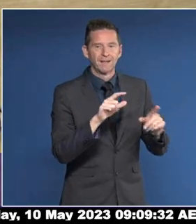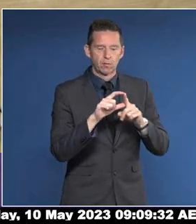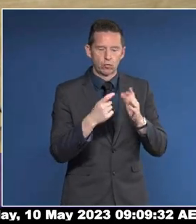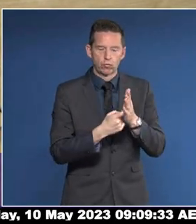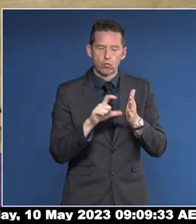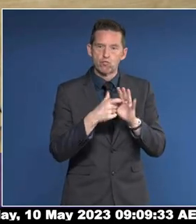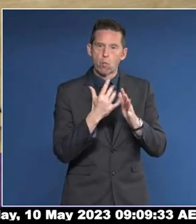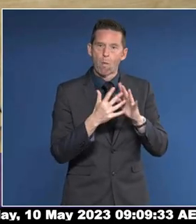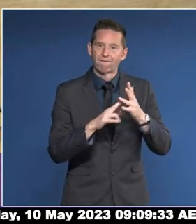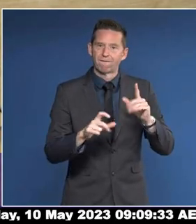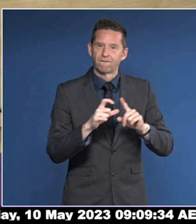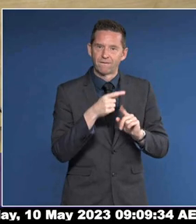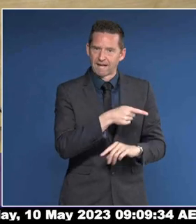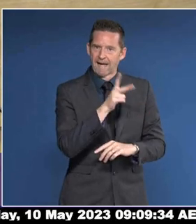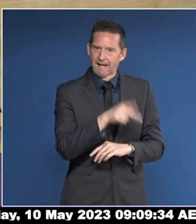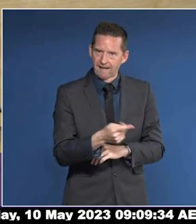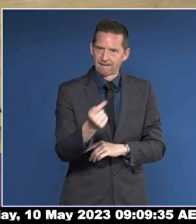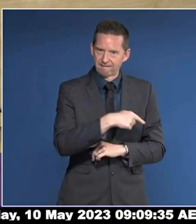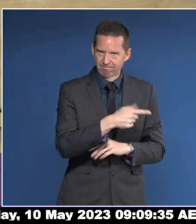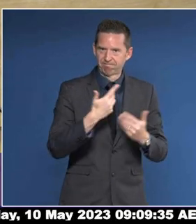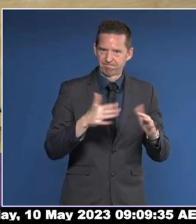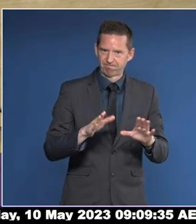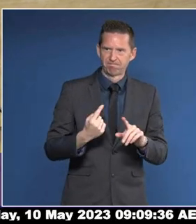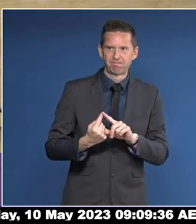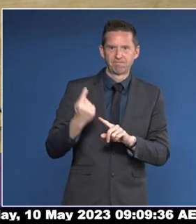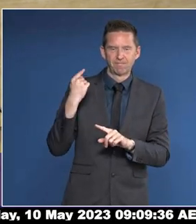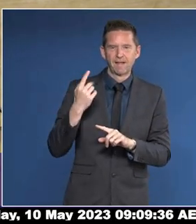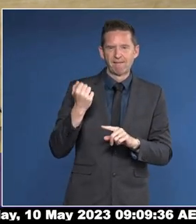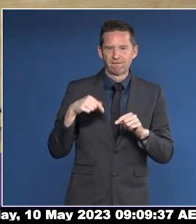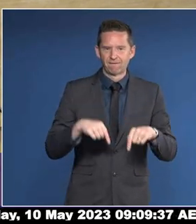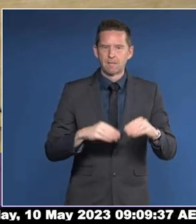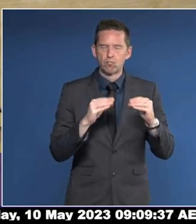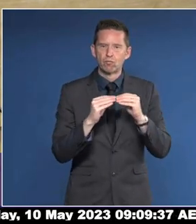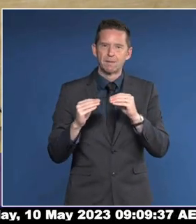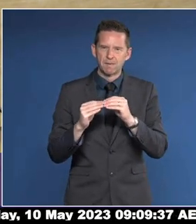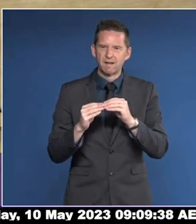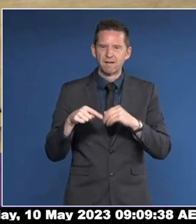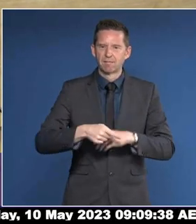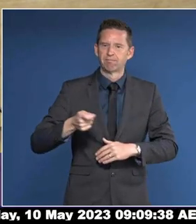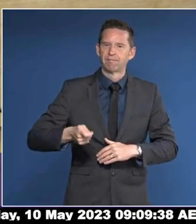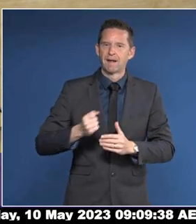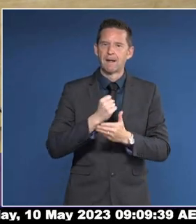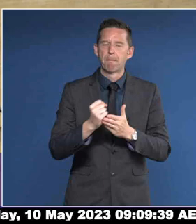You appeared at the Royal Commission's hearing in Brisbane in Public hearing 8 a couple of years ago; is that right? DR CRAWFORD: I did, yes.